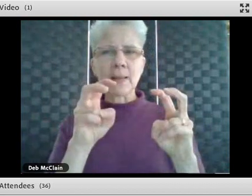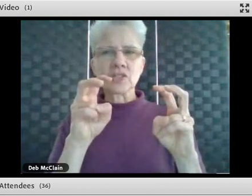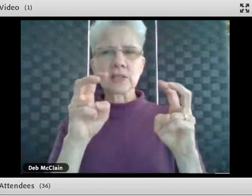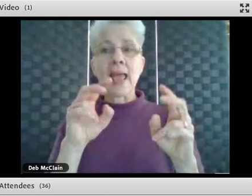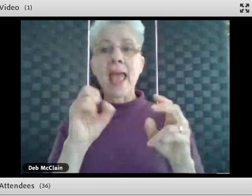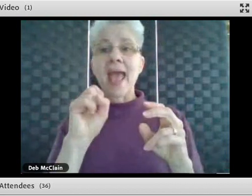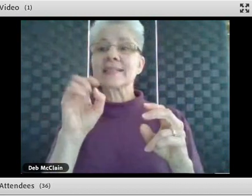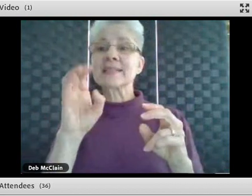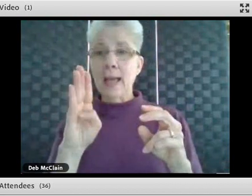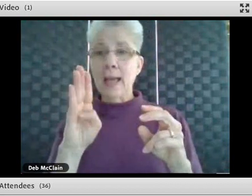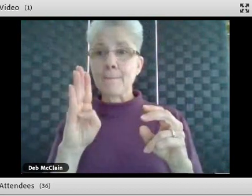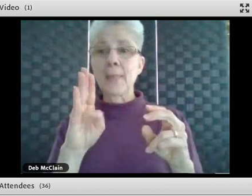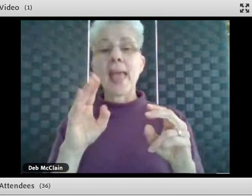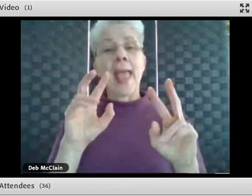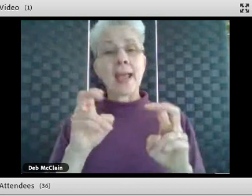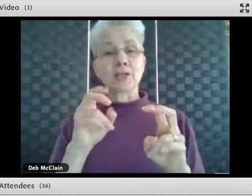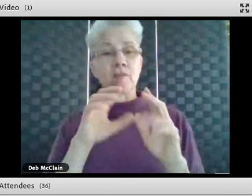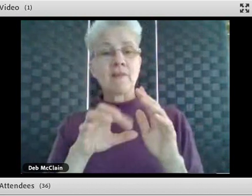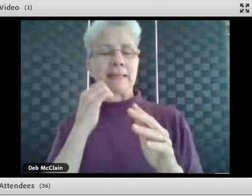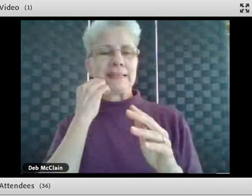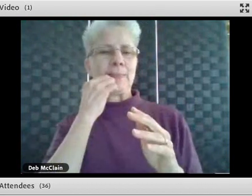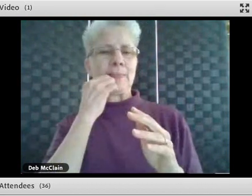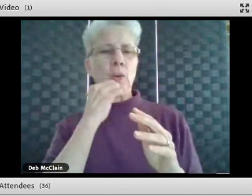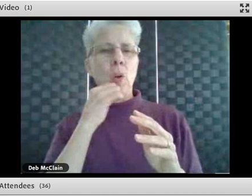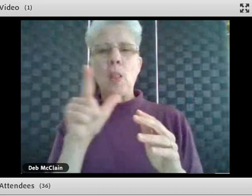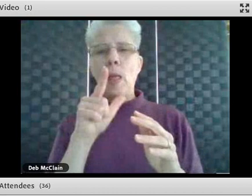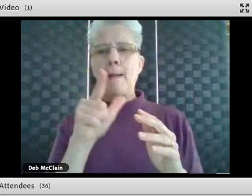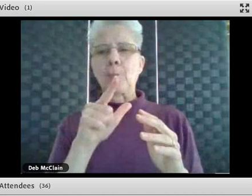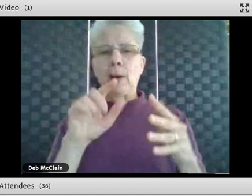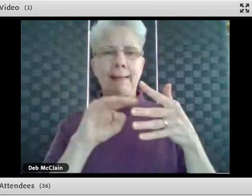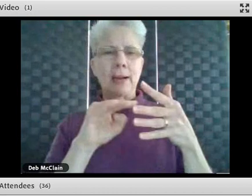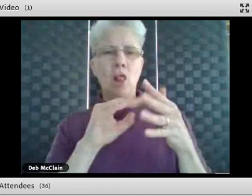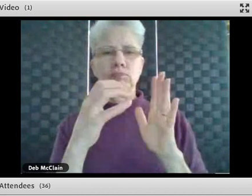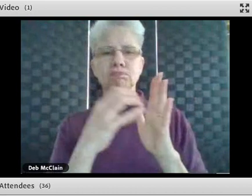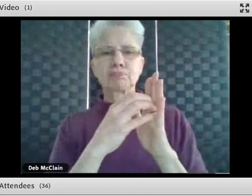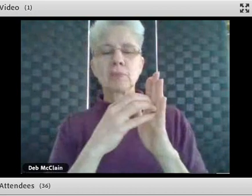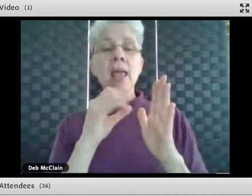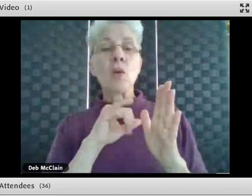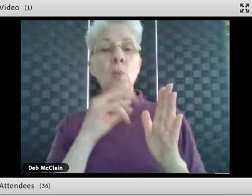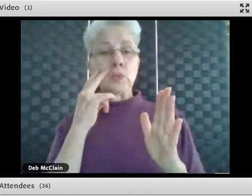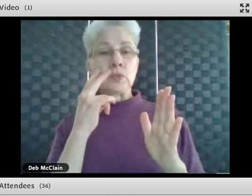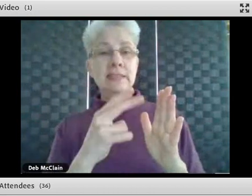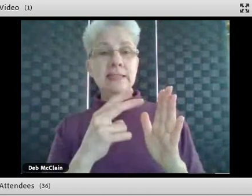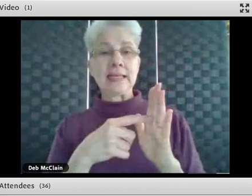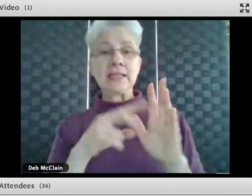that we would find in a typical library catalog. And when you see subject headings